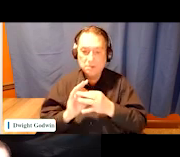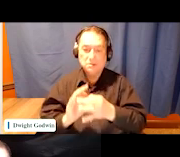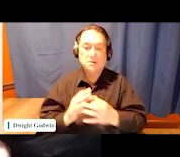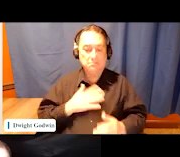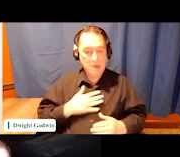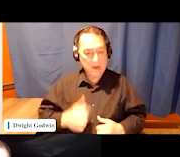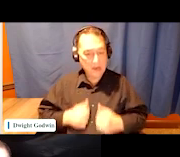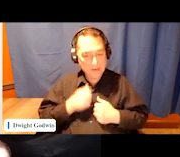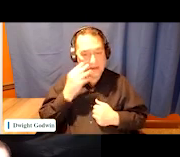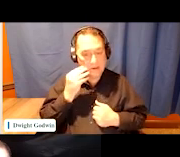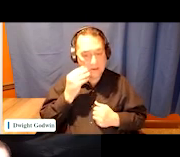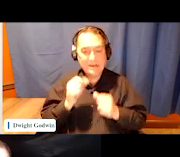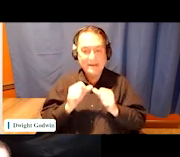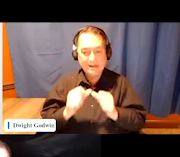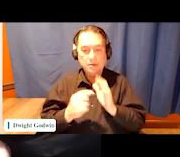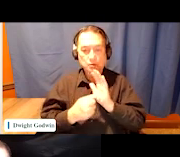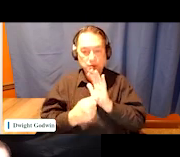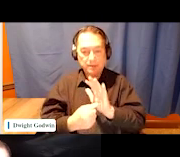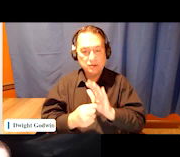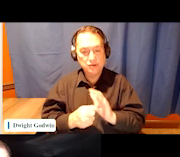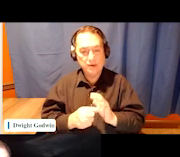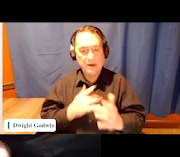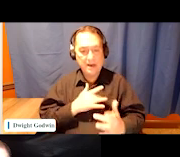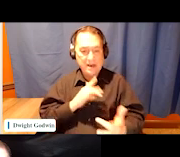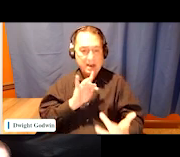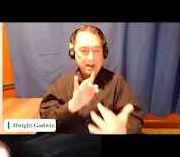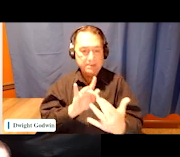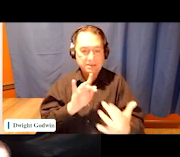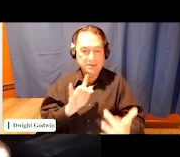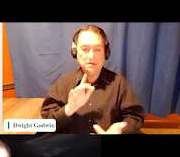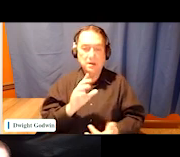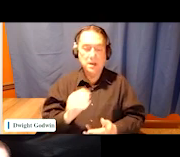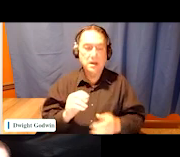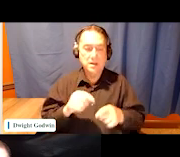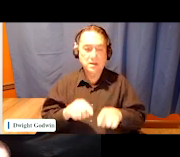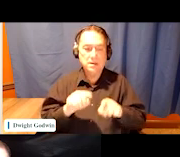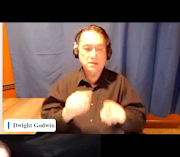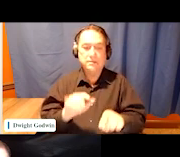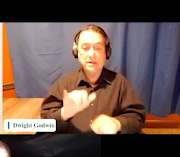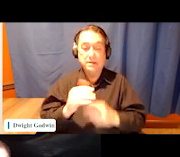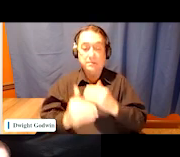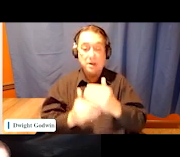continued to demonstrate empathy. And during that process, I was able to help him